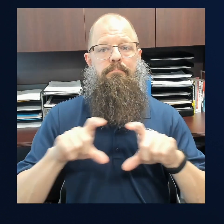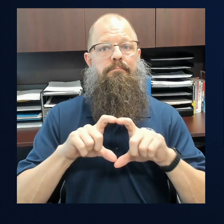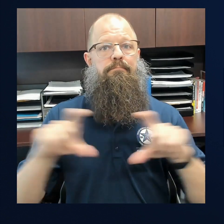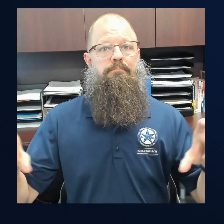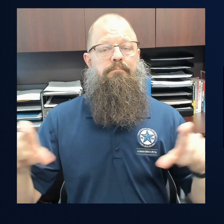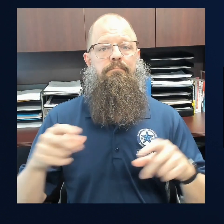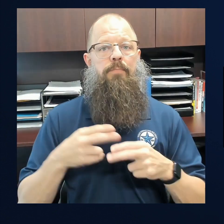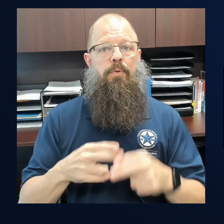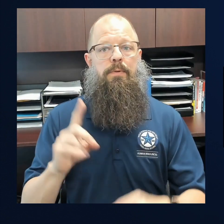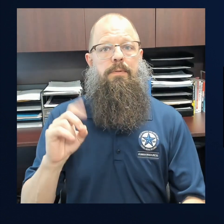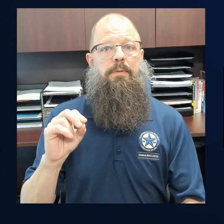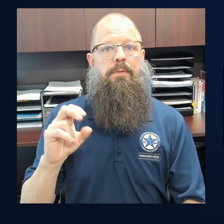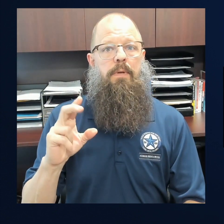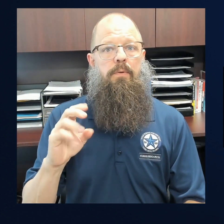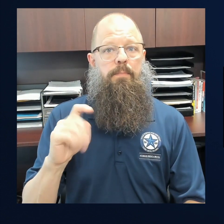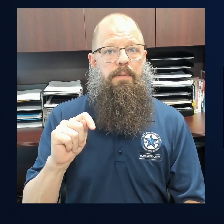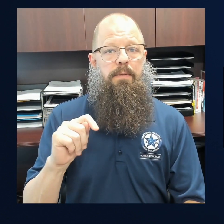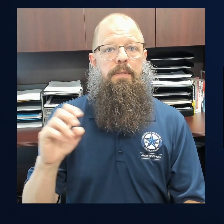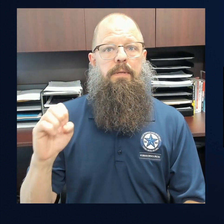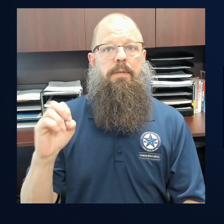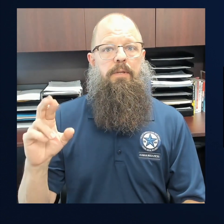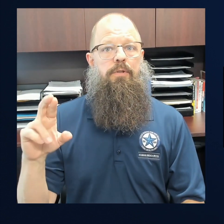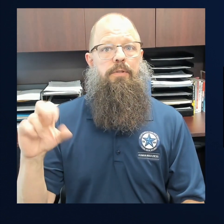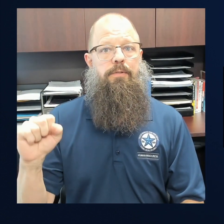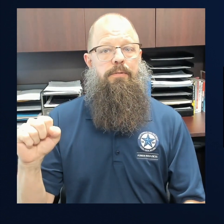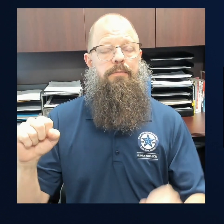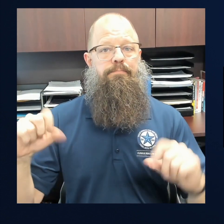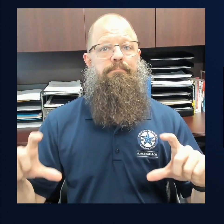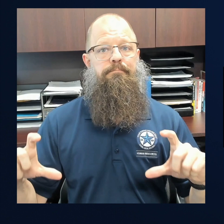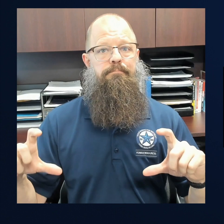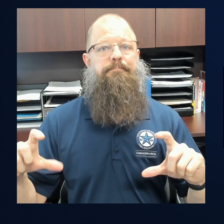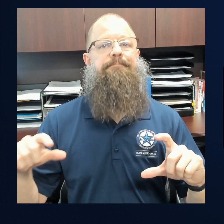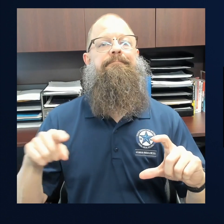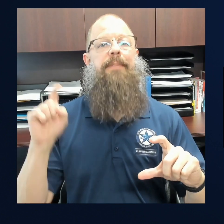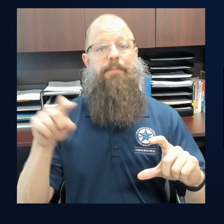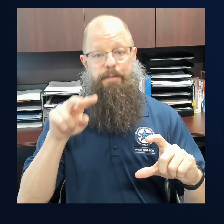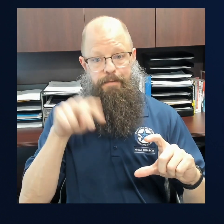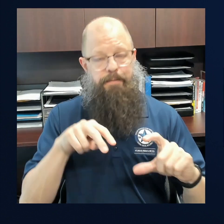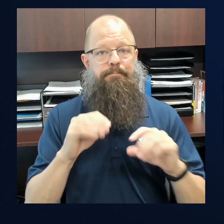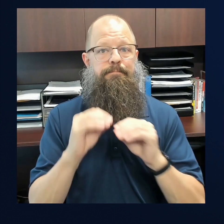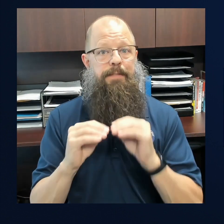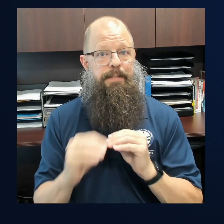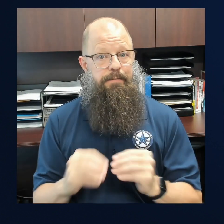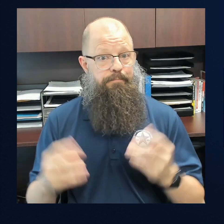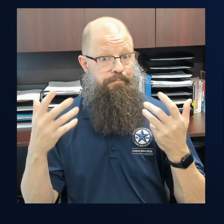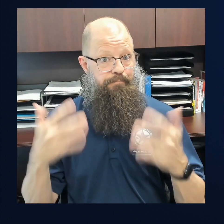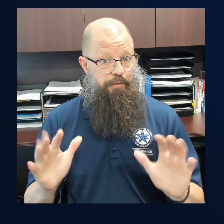2, 3, or more you'll receive a message here under Document Errors. You need to